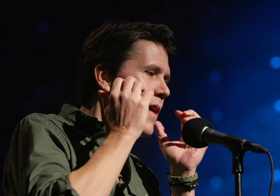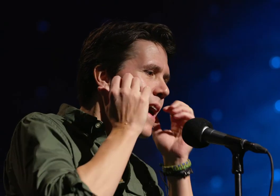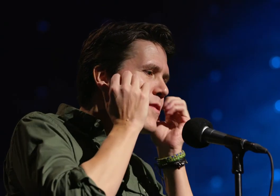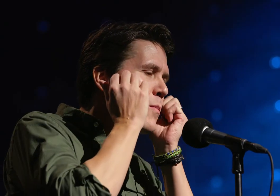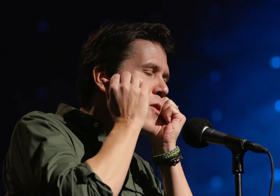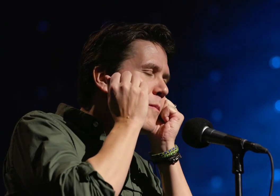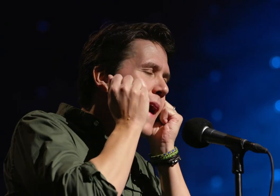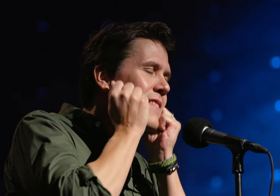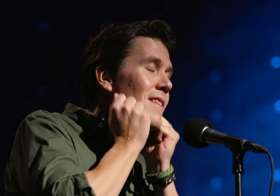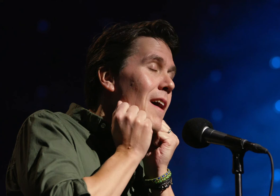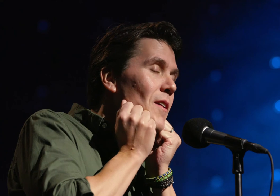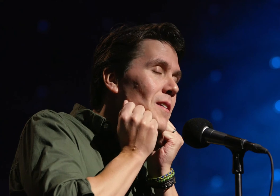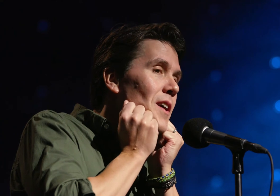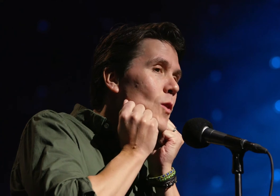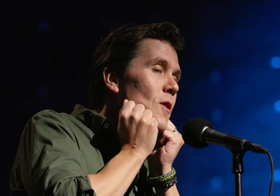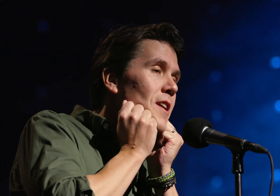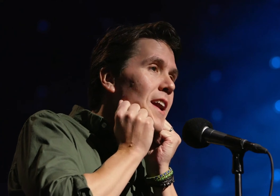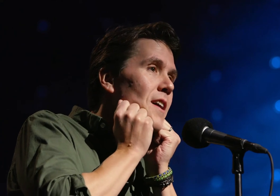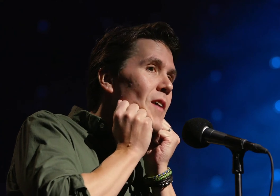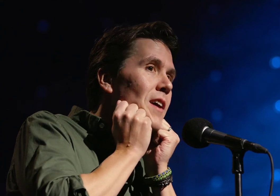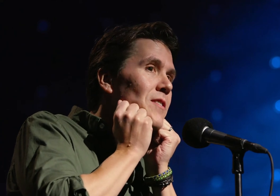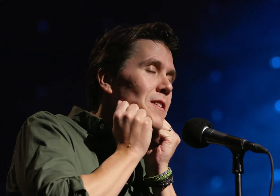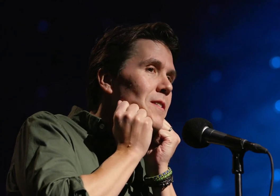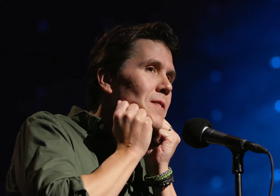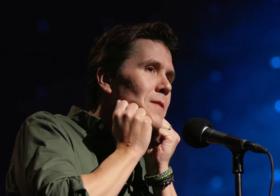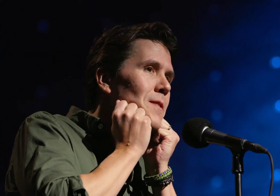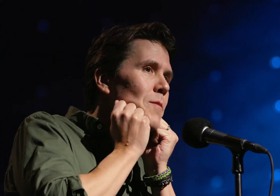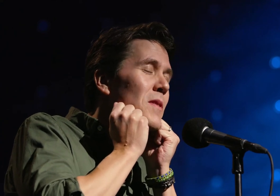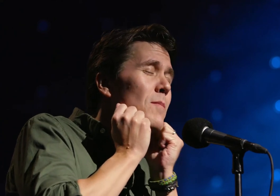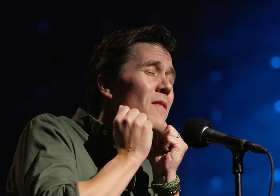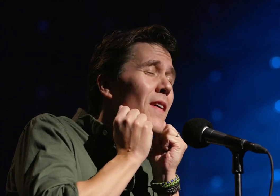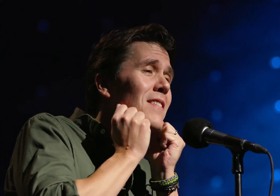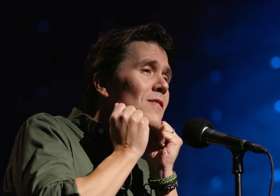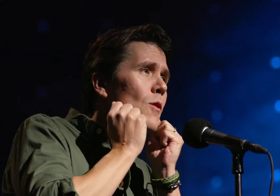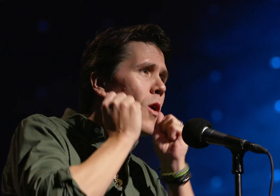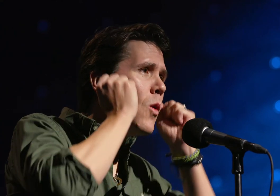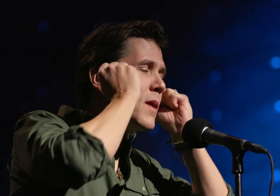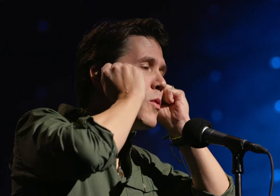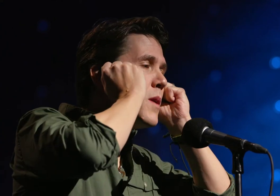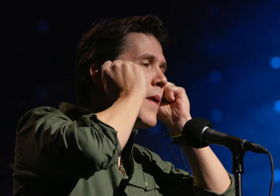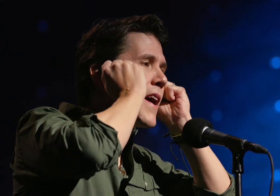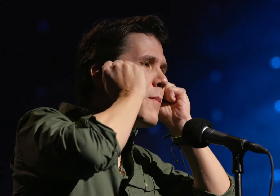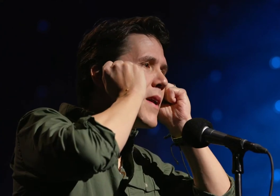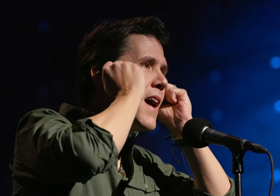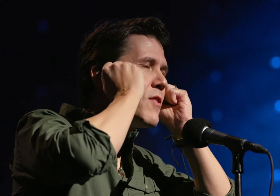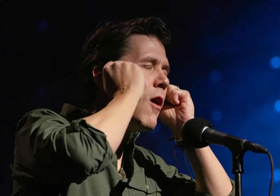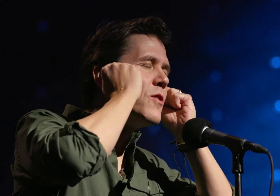I, I have to pull the mask down in order to get enough oxygen. But then my face gets so cold I put it back up